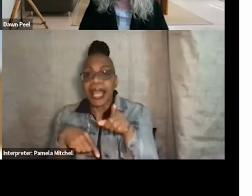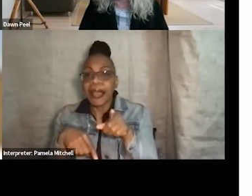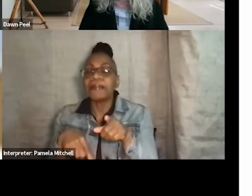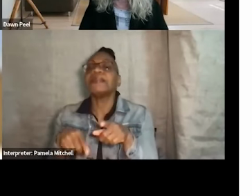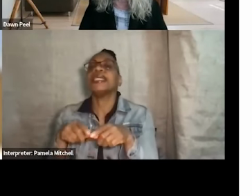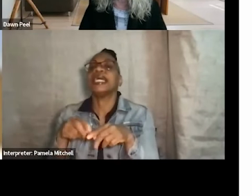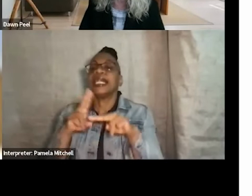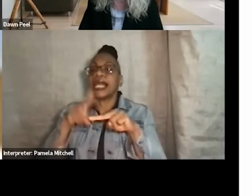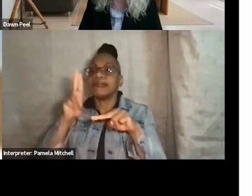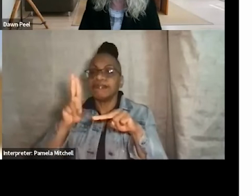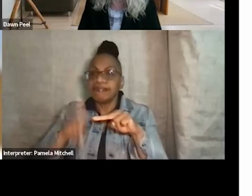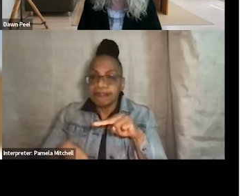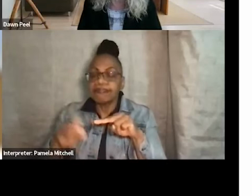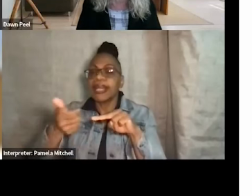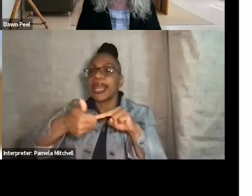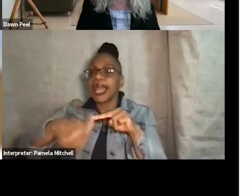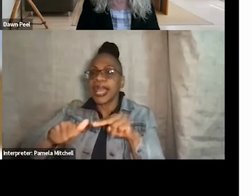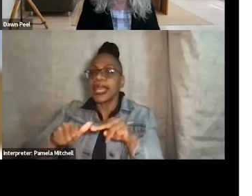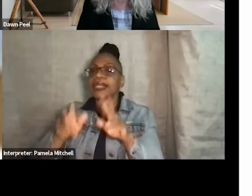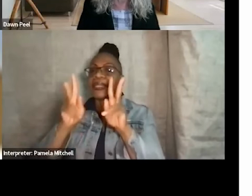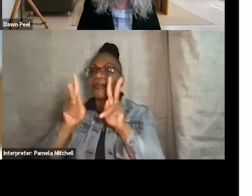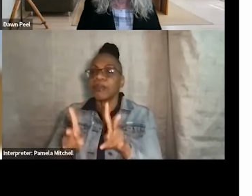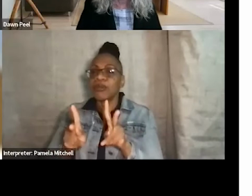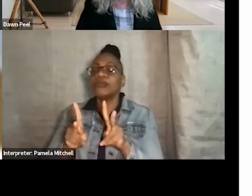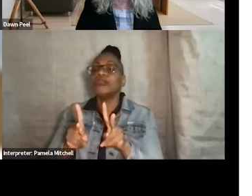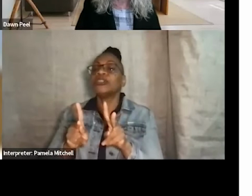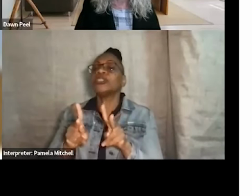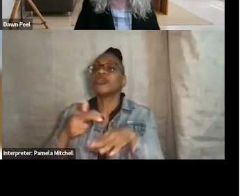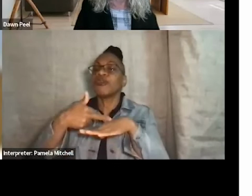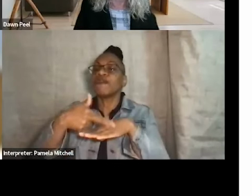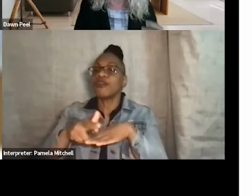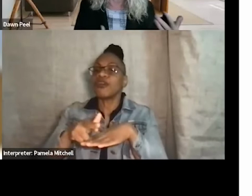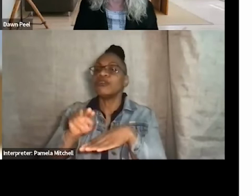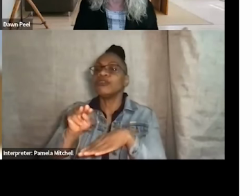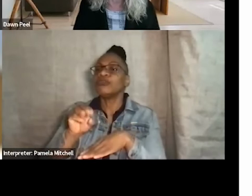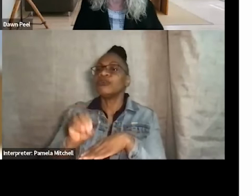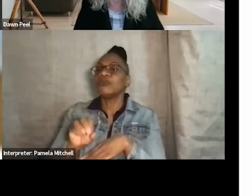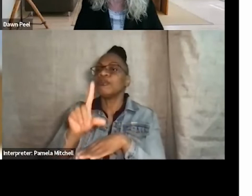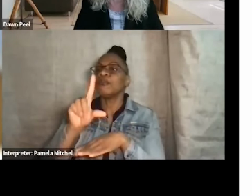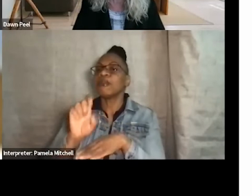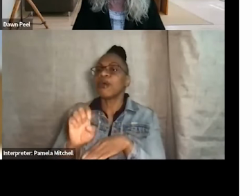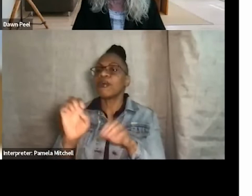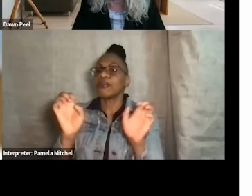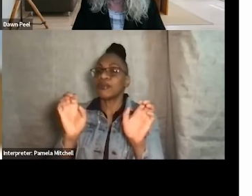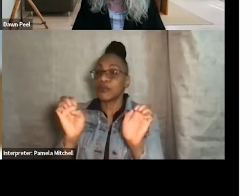and the individual is referred to mobile crisis services. And then in still other circumstances,